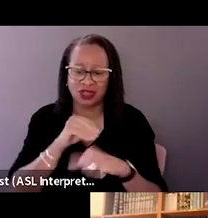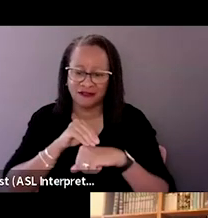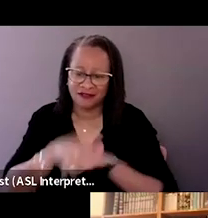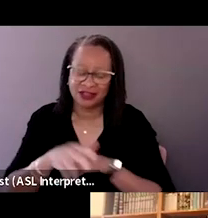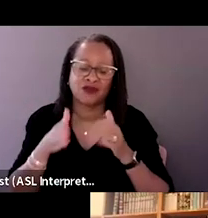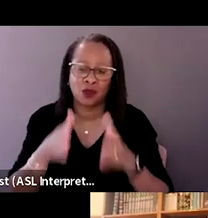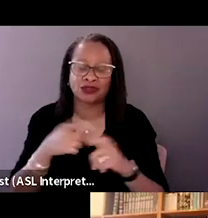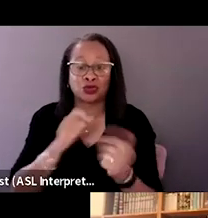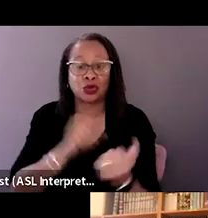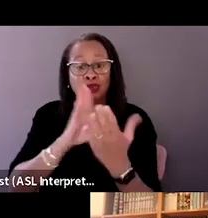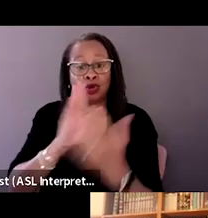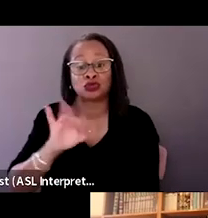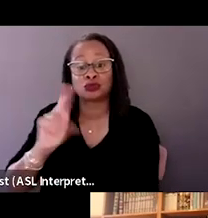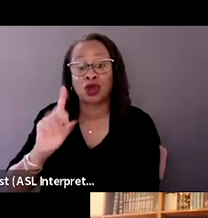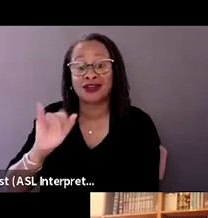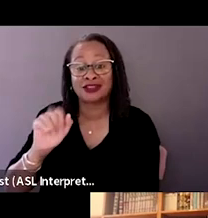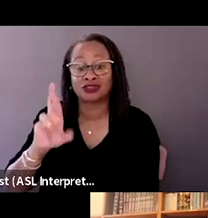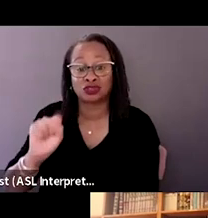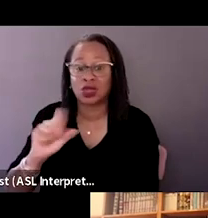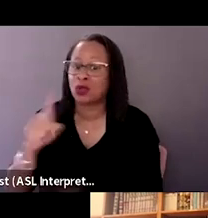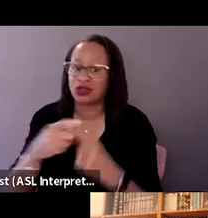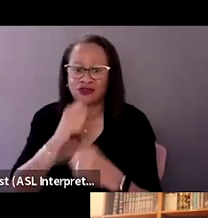And I think Natalie, with your point about meeting people